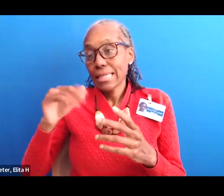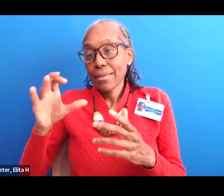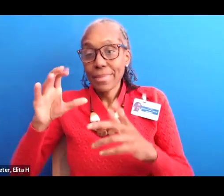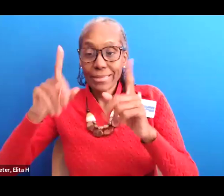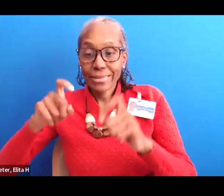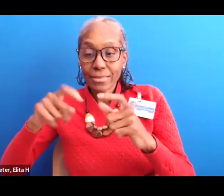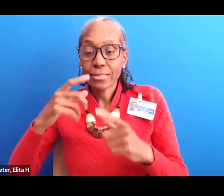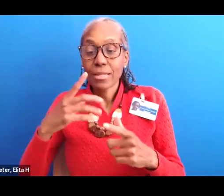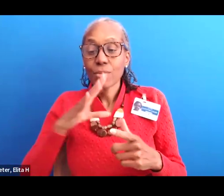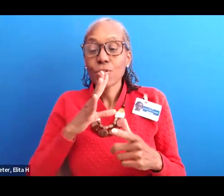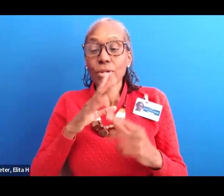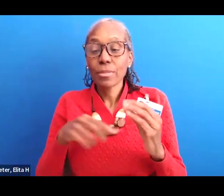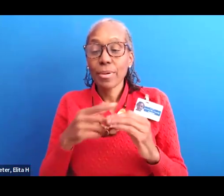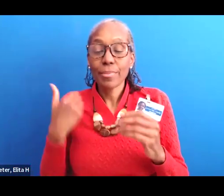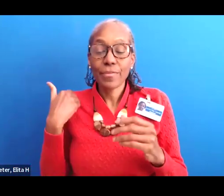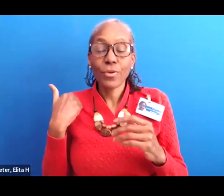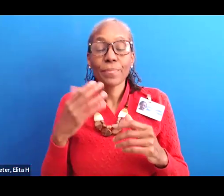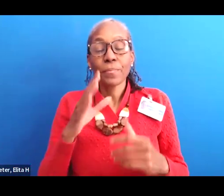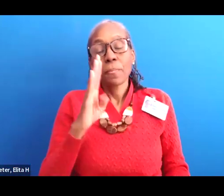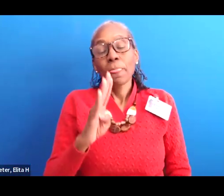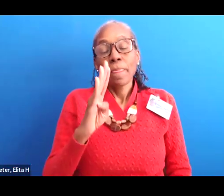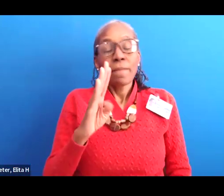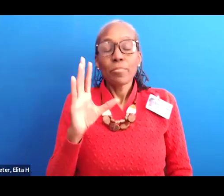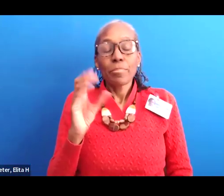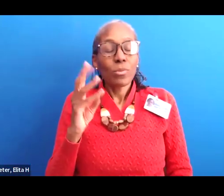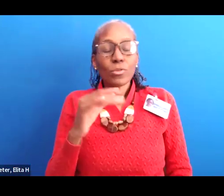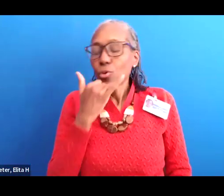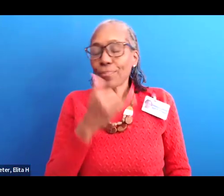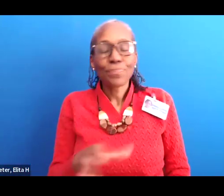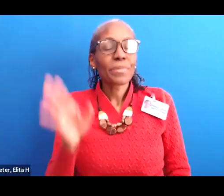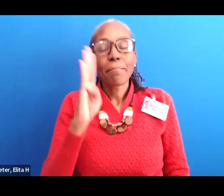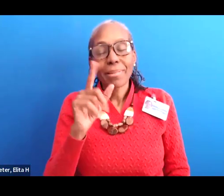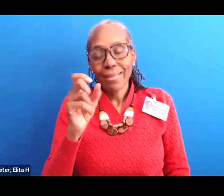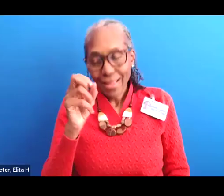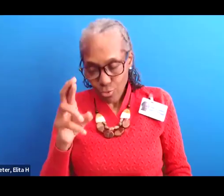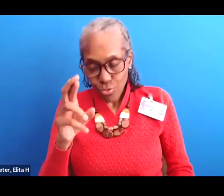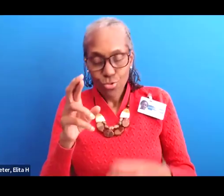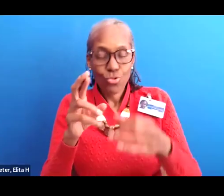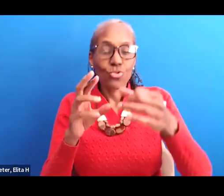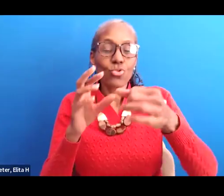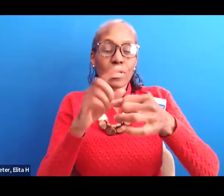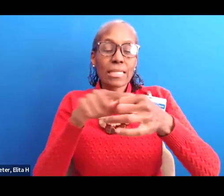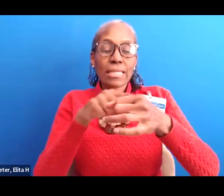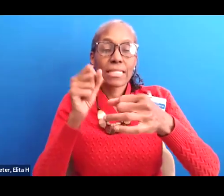earlier, sometimes the bowel, the bladder and the sphincter, the urinary sphincter gets out of sync.